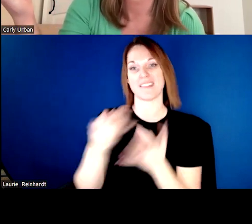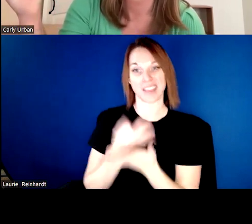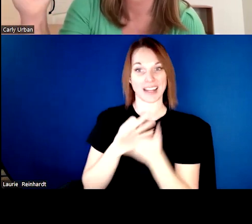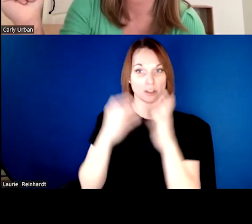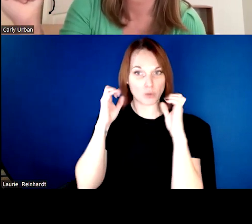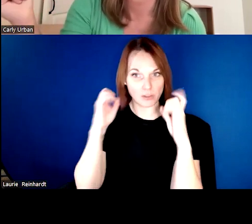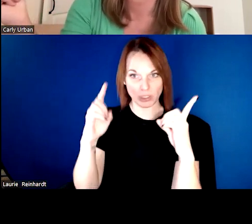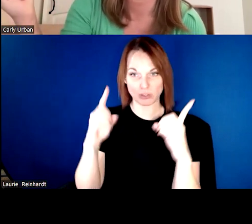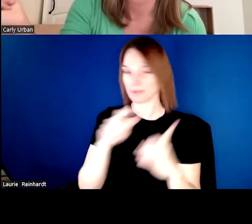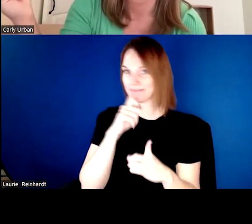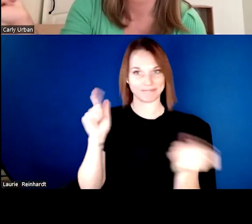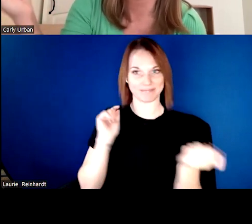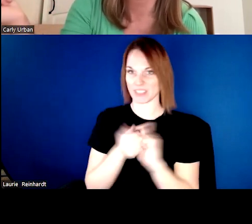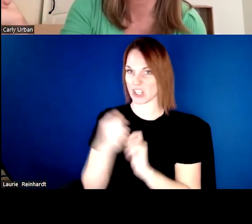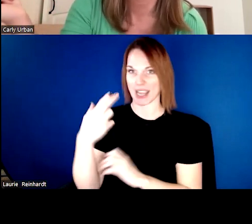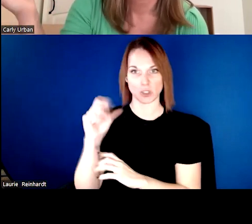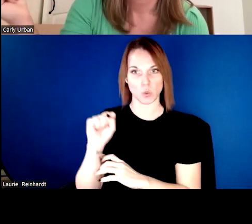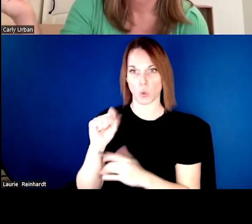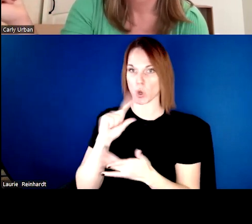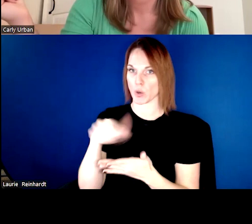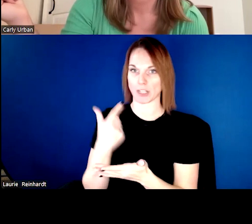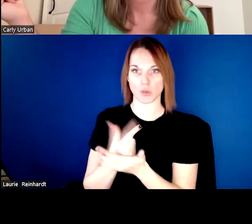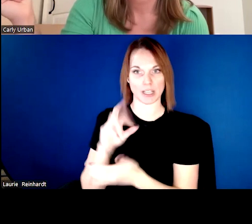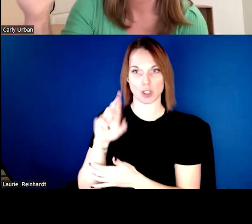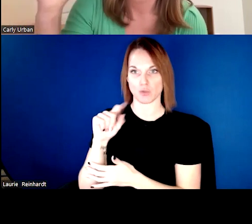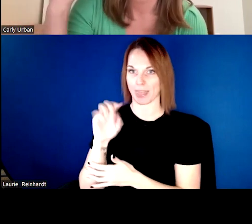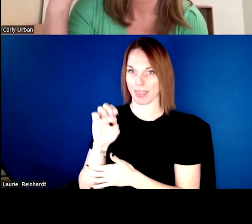actually change High School graduation rates. I've heard people say if we had